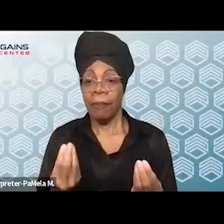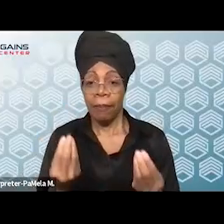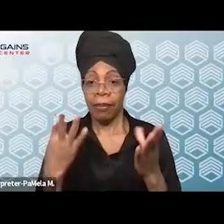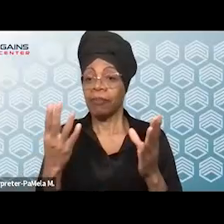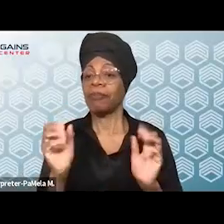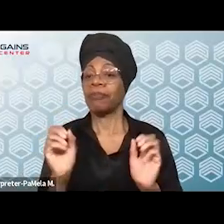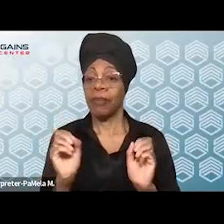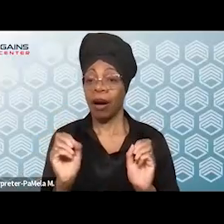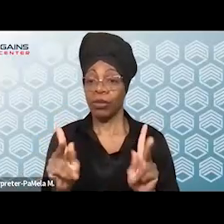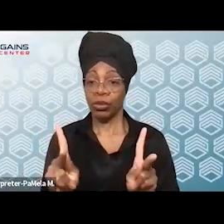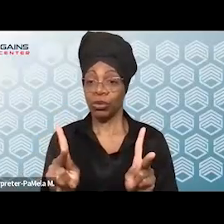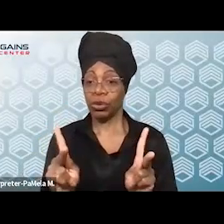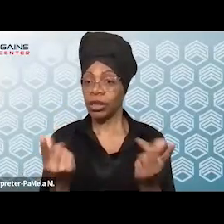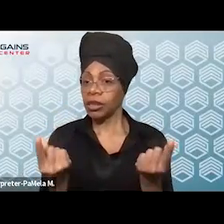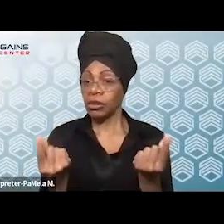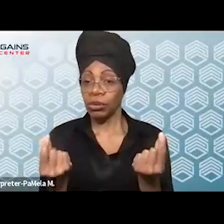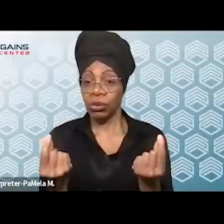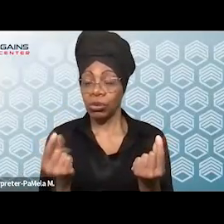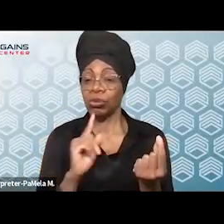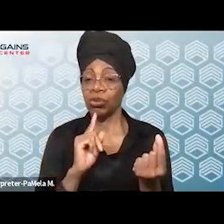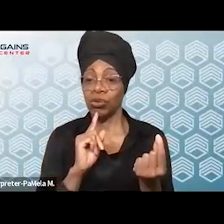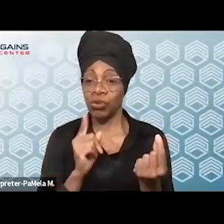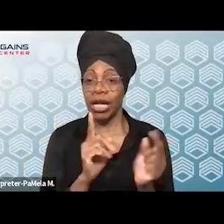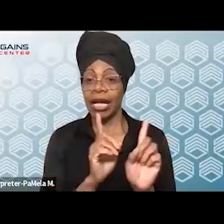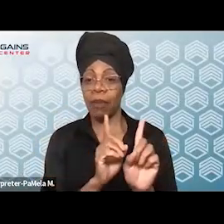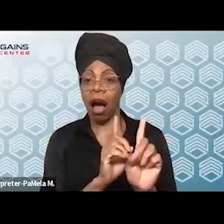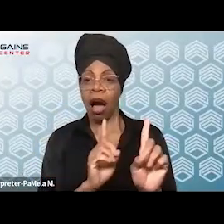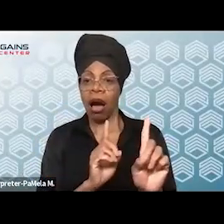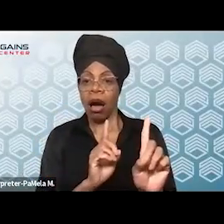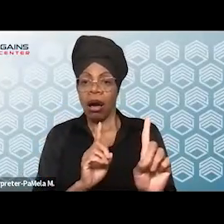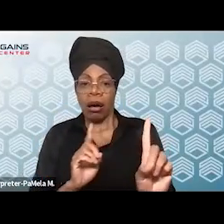to move away from creating a feeling